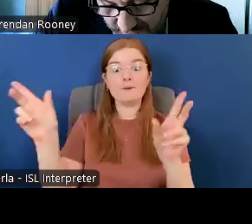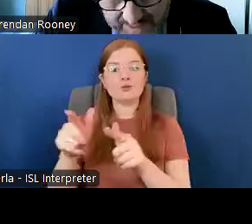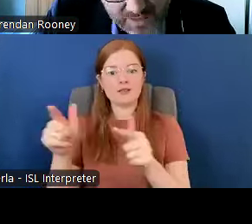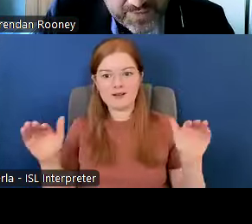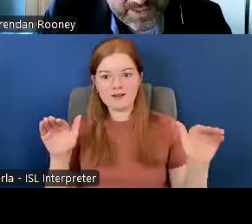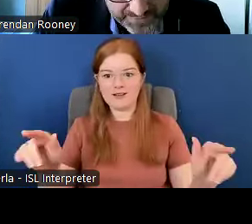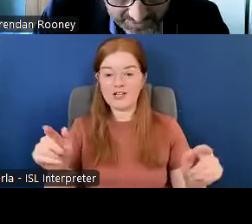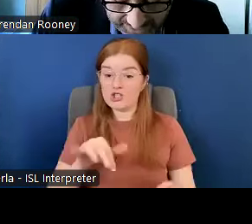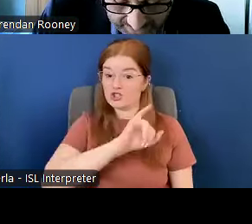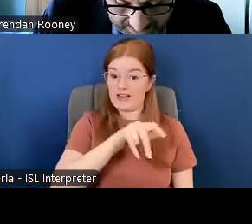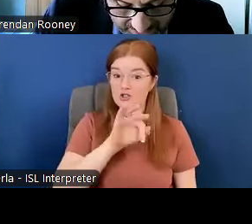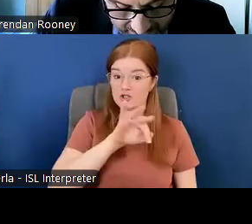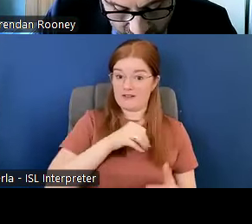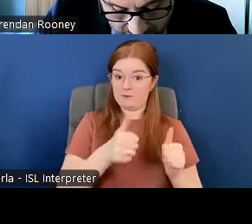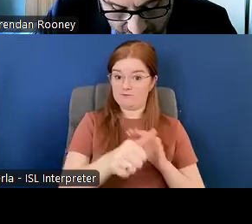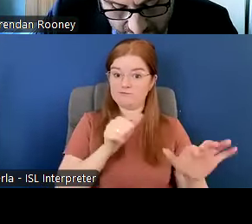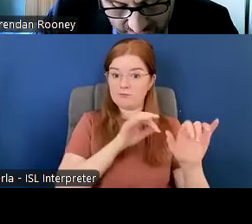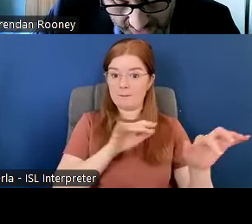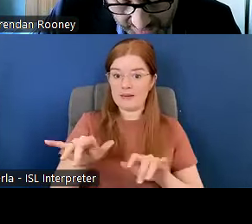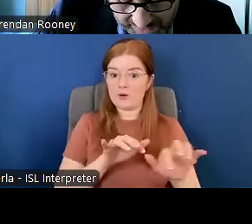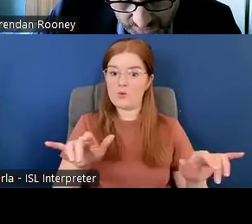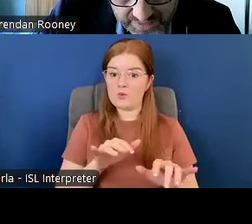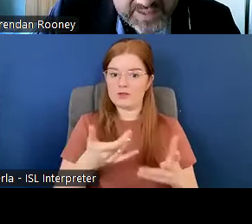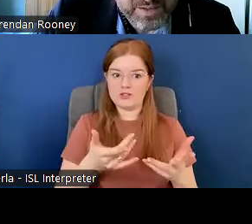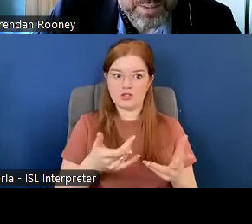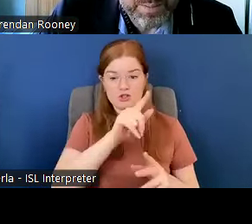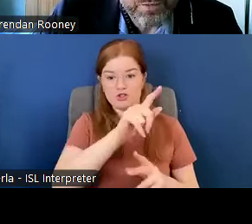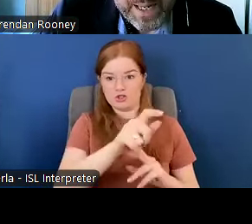was herself a gifted pianist who whose musicality was discernible and remained